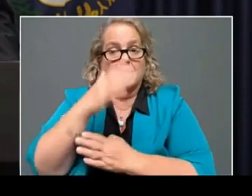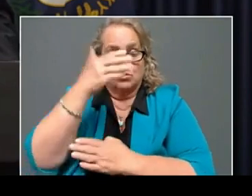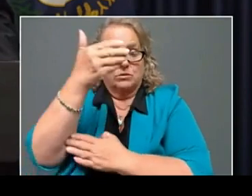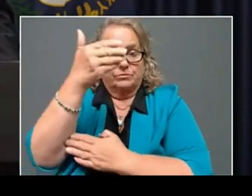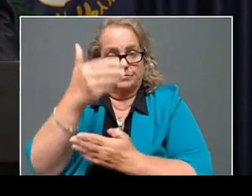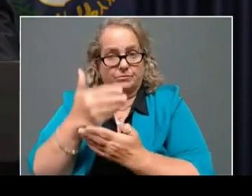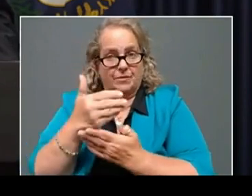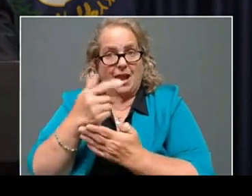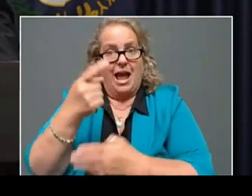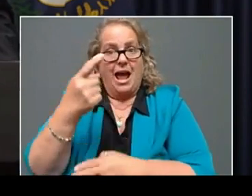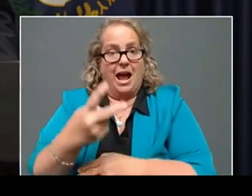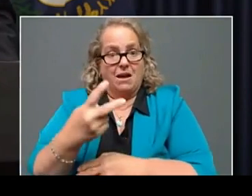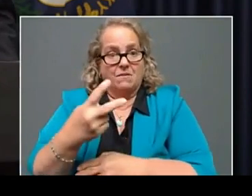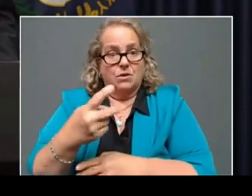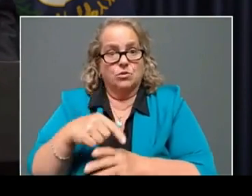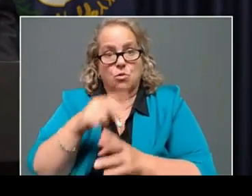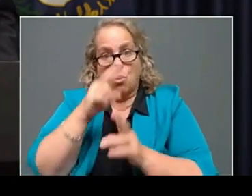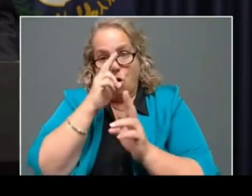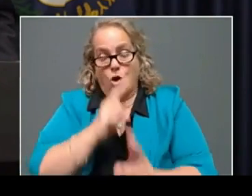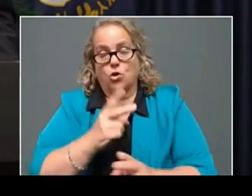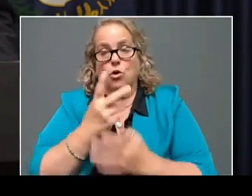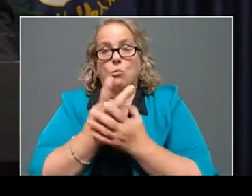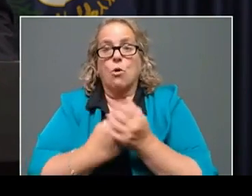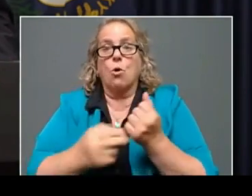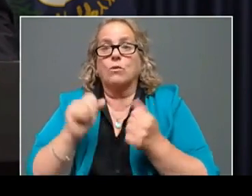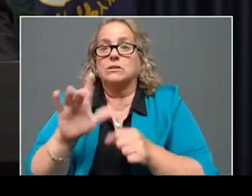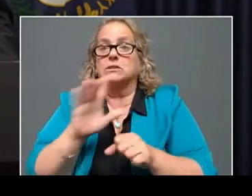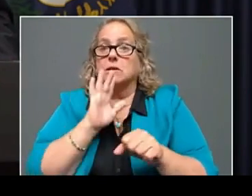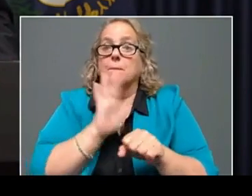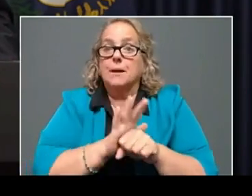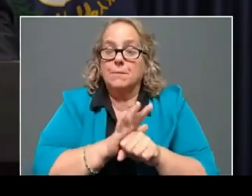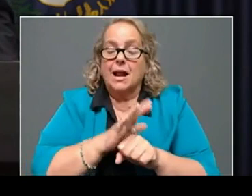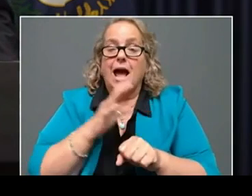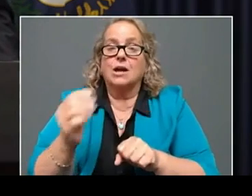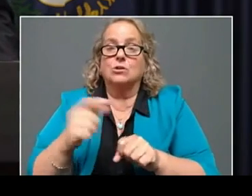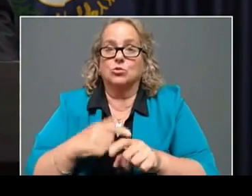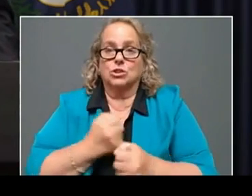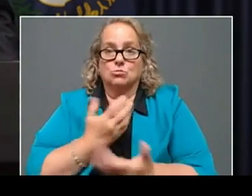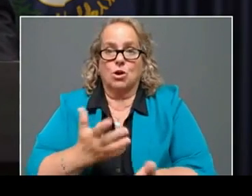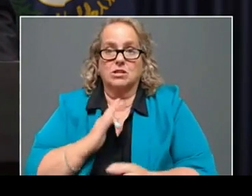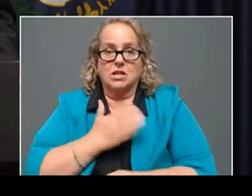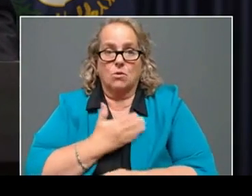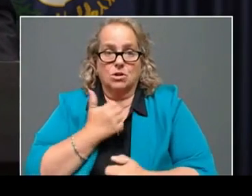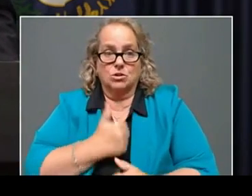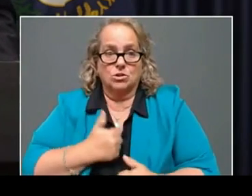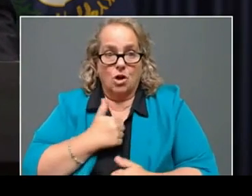their commitments and to express our sorrow. We lost david harp either last